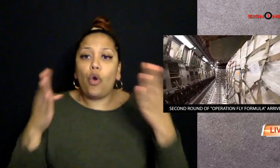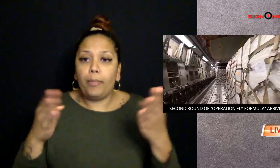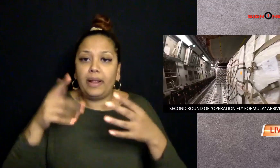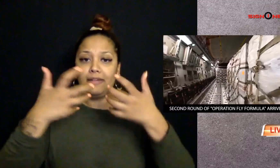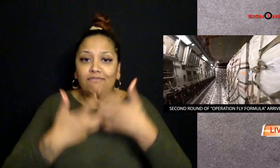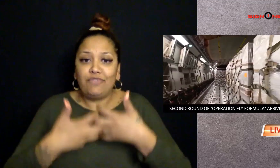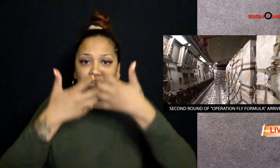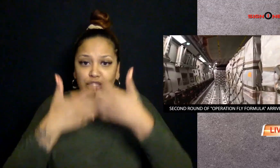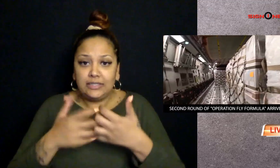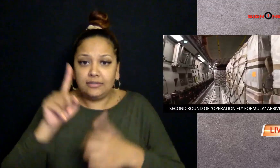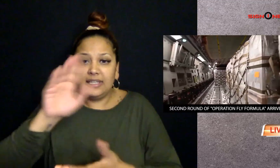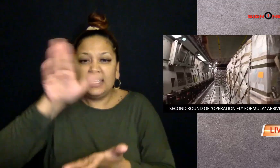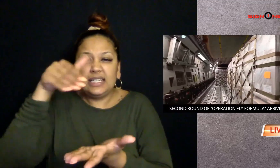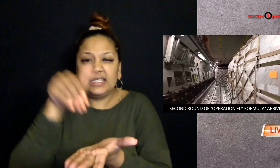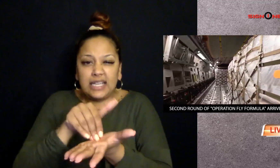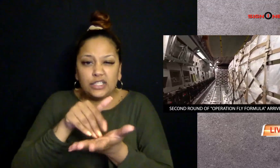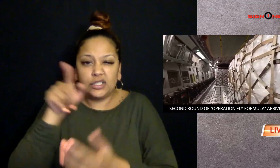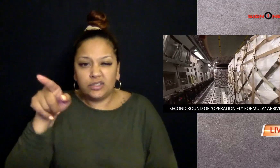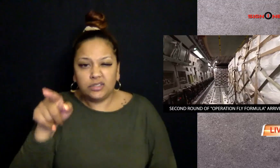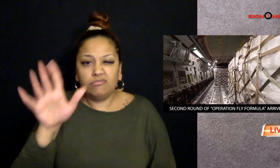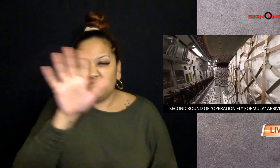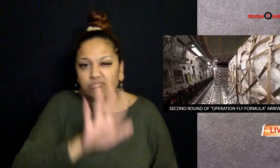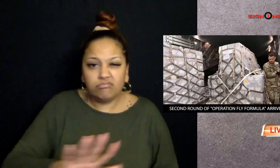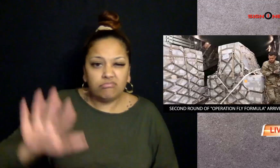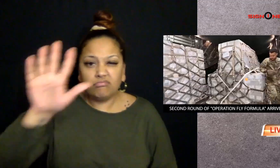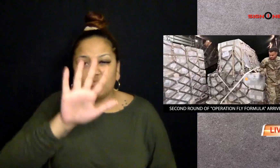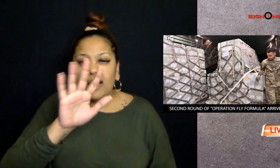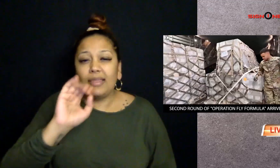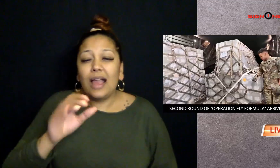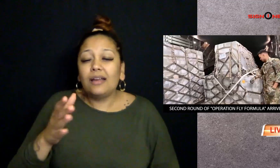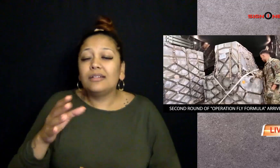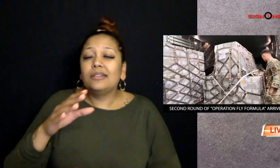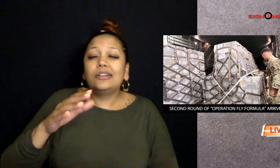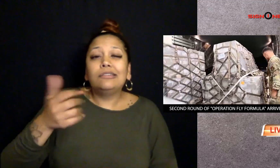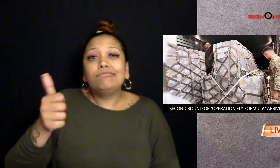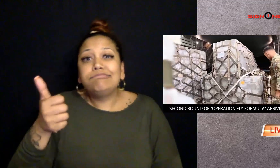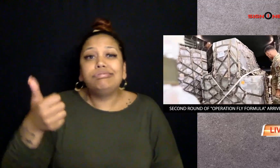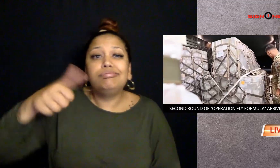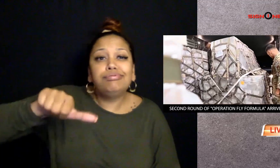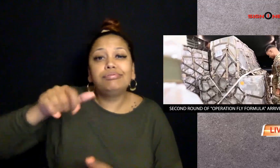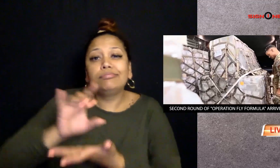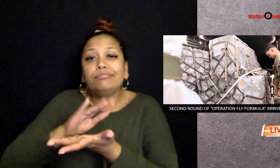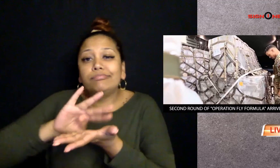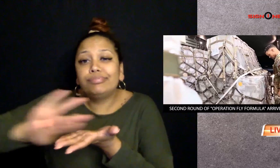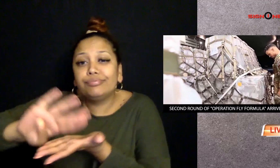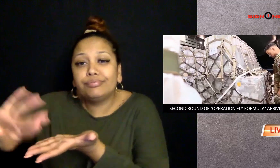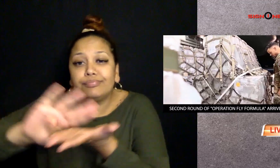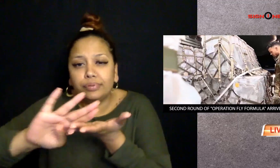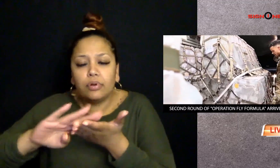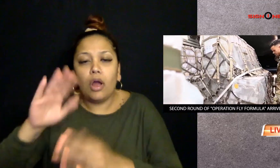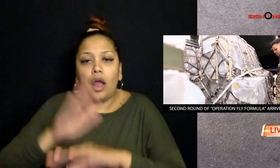baby formula maker Abbott nutrition says it will reopen the plant at the center of a nationwide